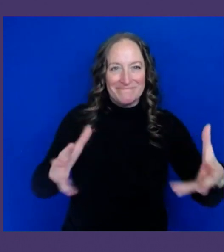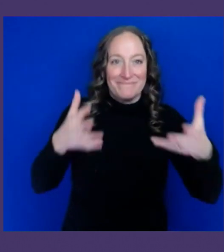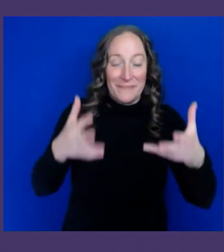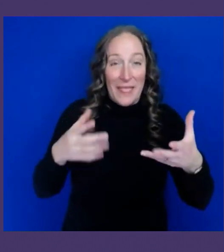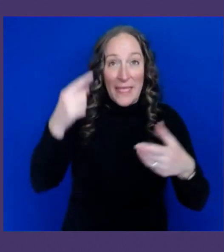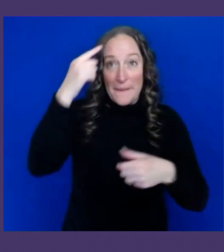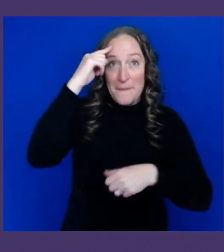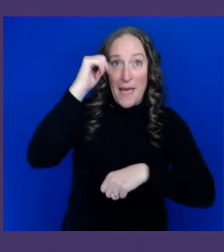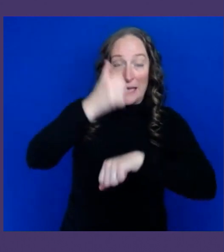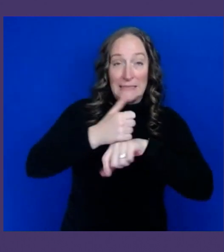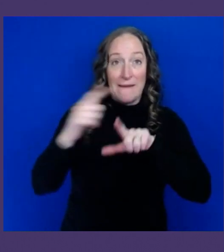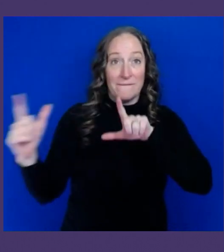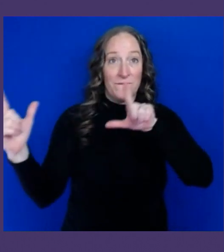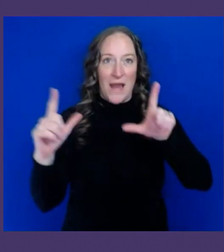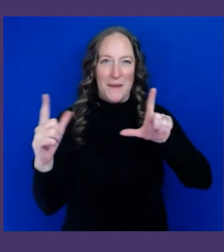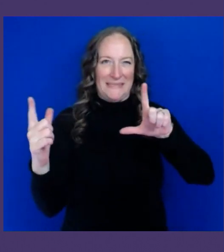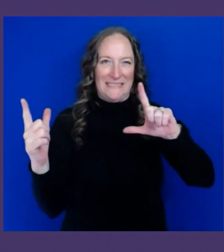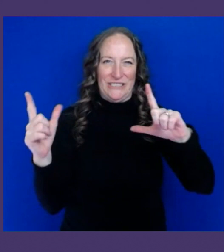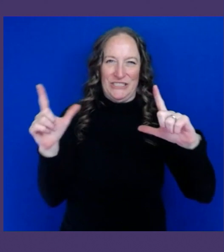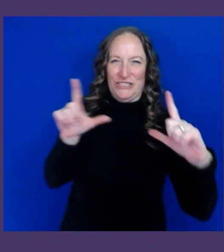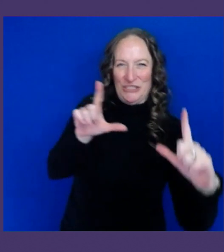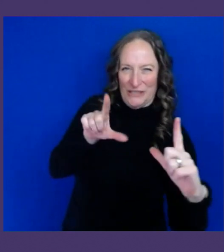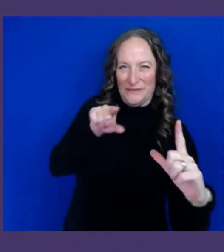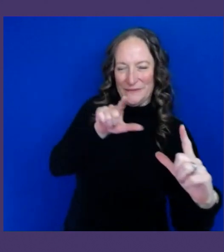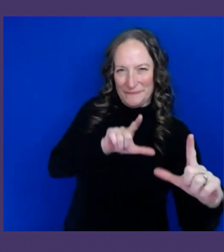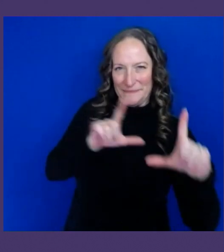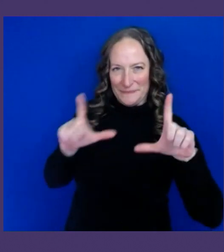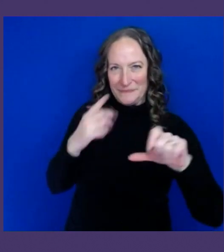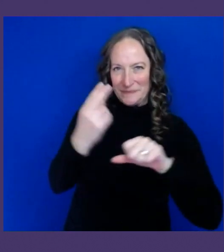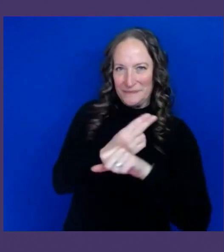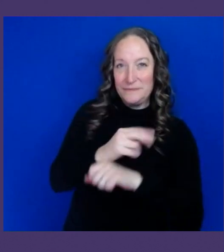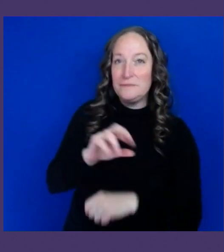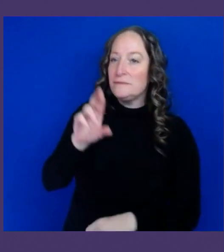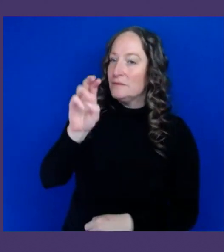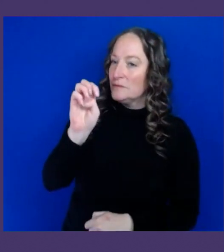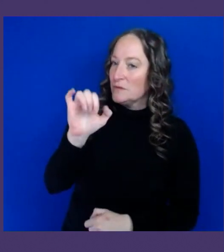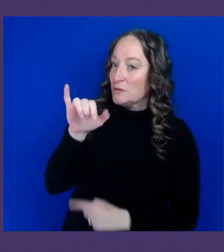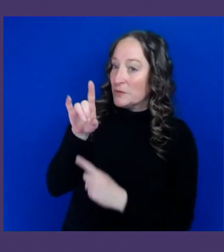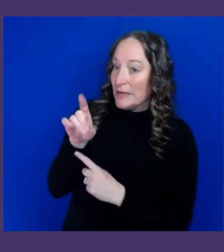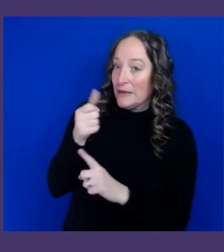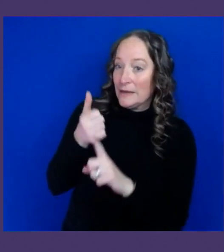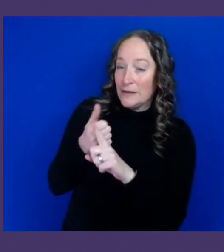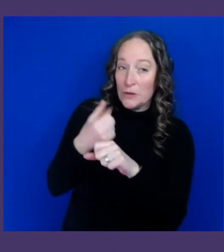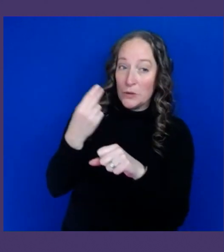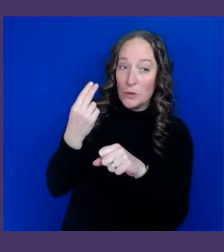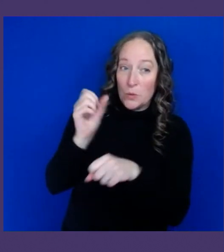Reid, you're obviously working on policy in a little bit of a different context